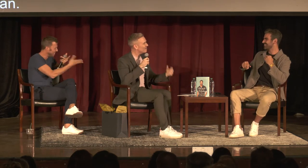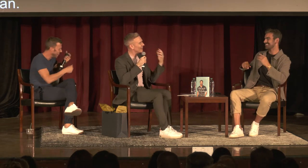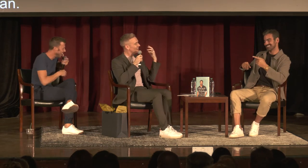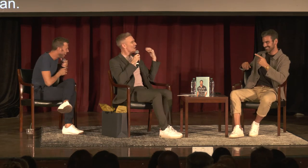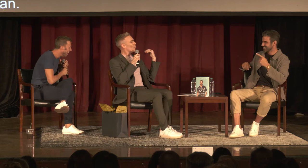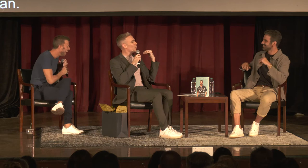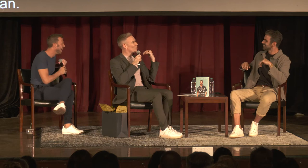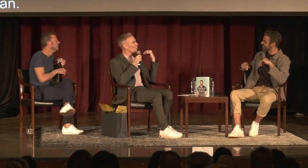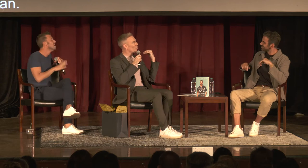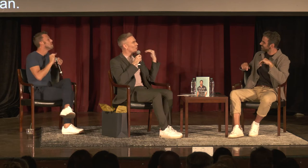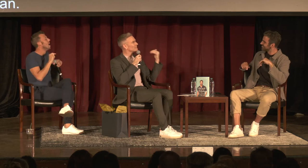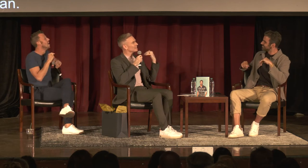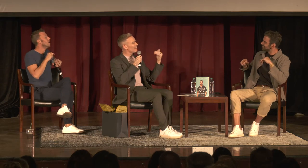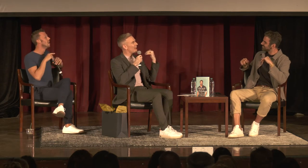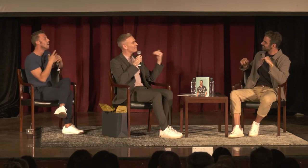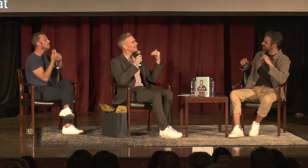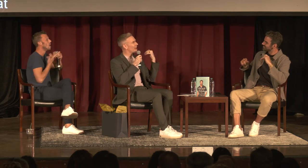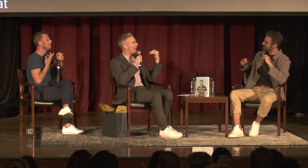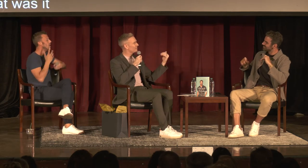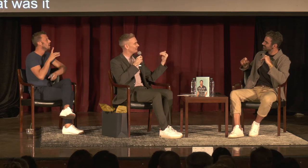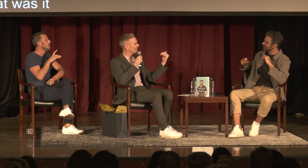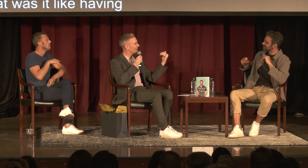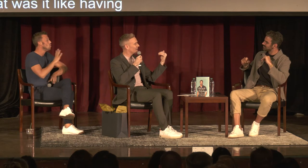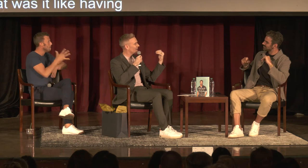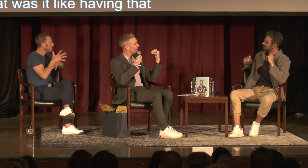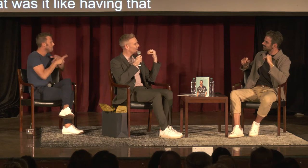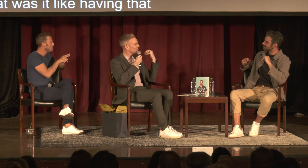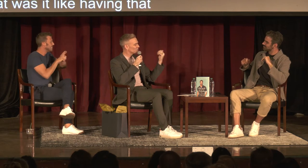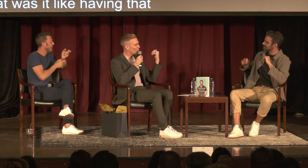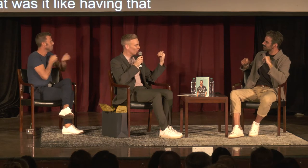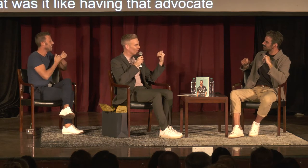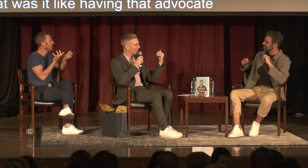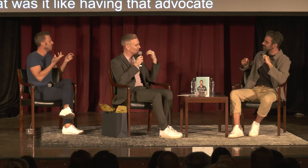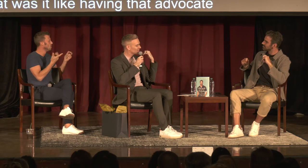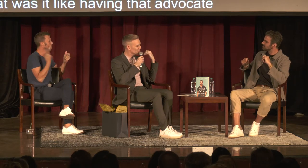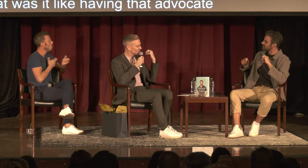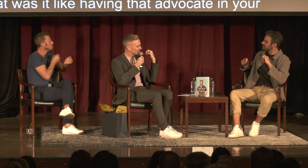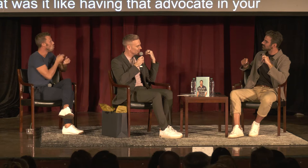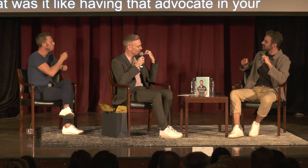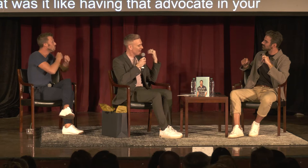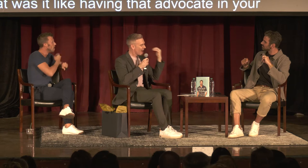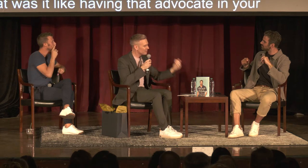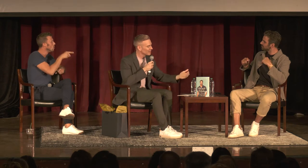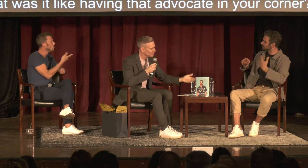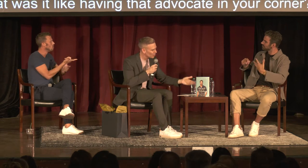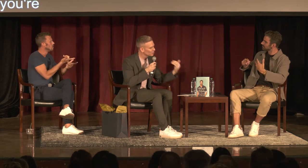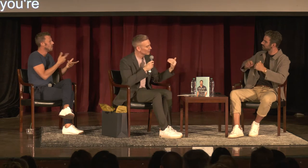But what was it like having that advocate in your corner? Cause you're just I think in the book, you